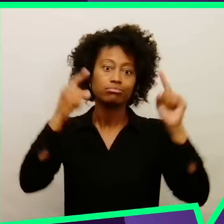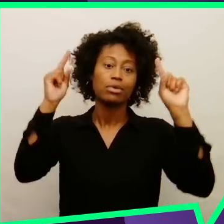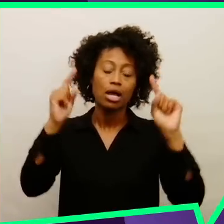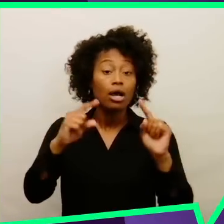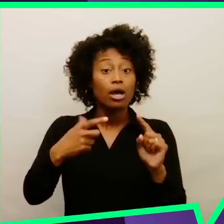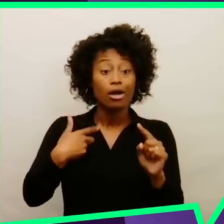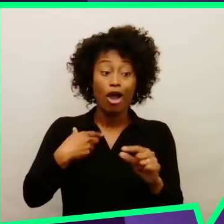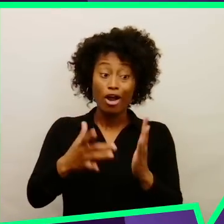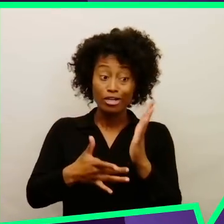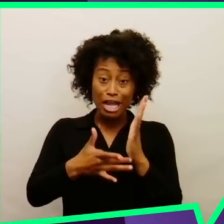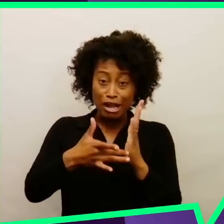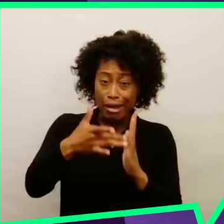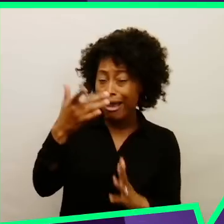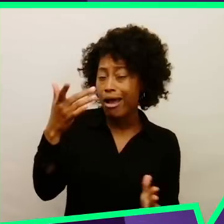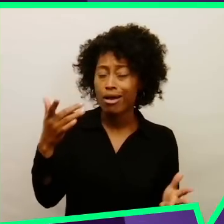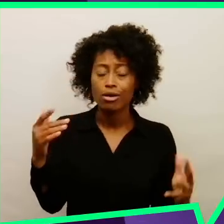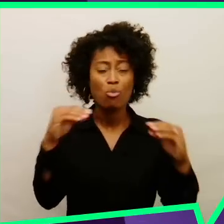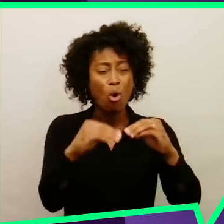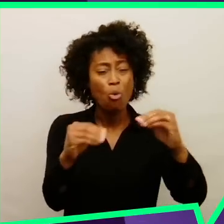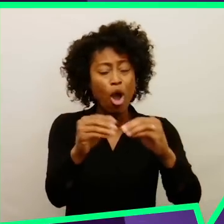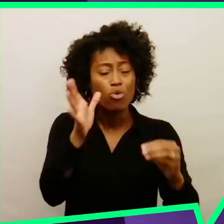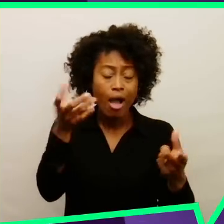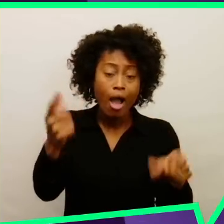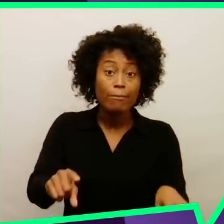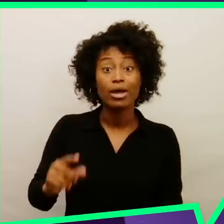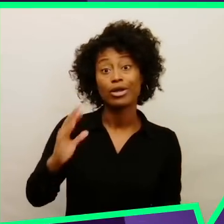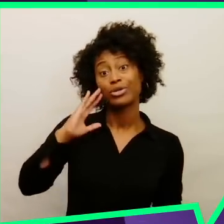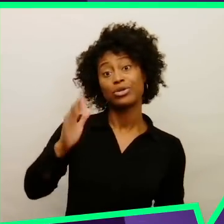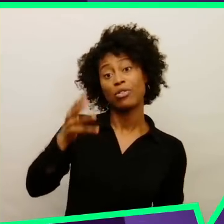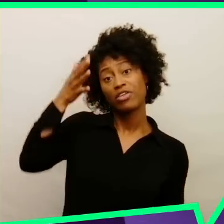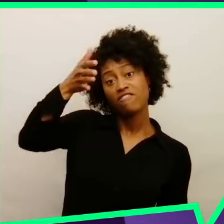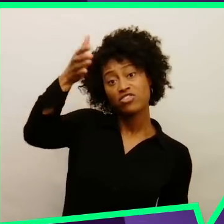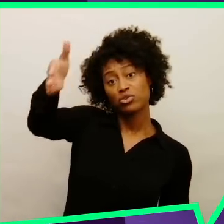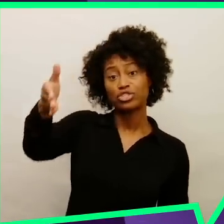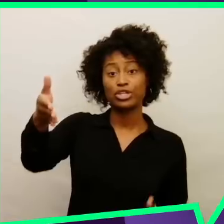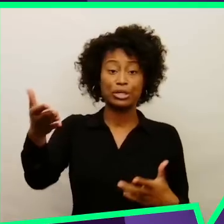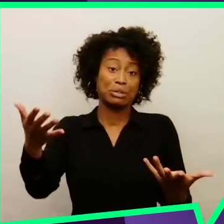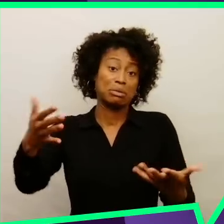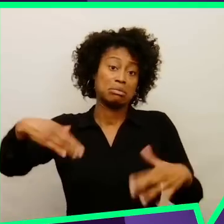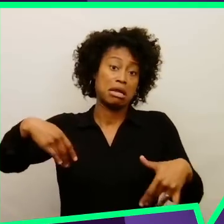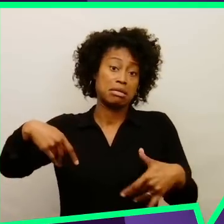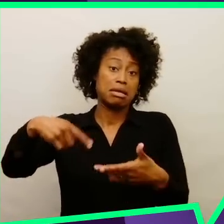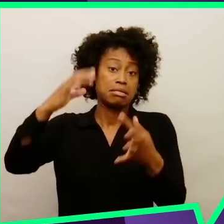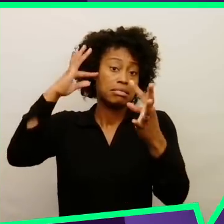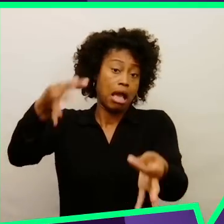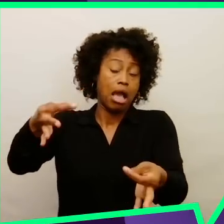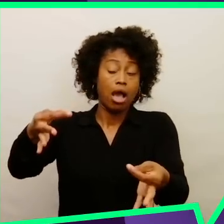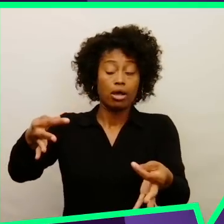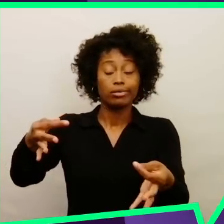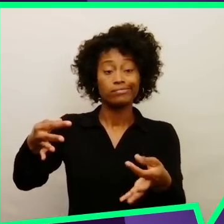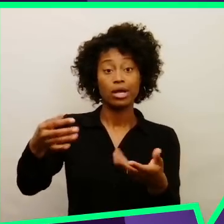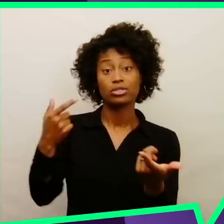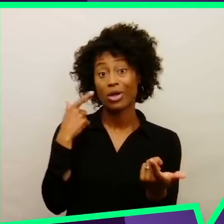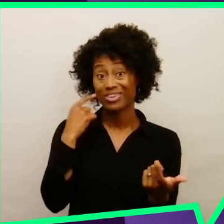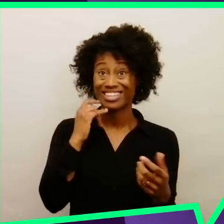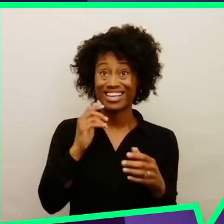The future is unwritten, so the sky's the limit. And as long as he's doing something he loves, I'm happy.